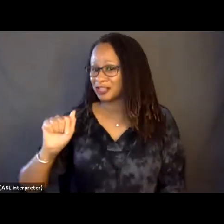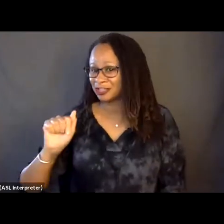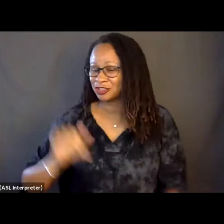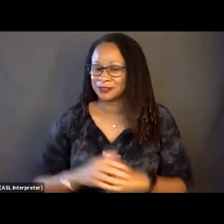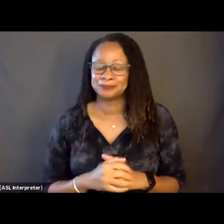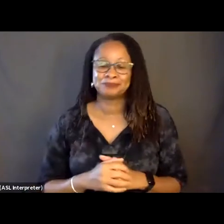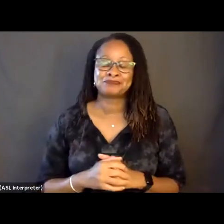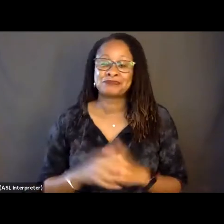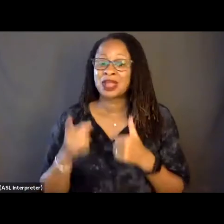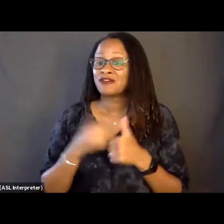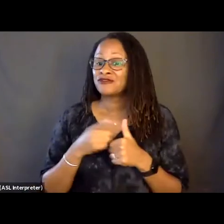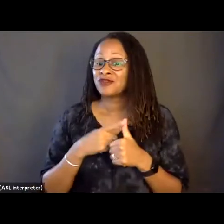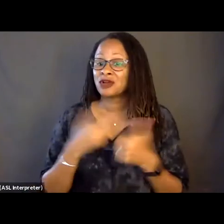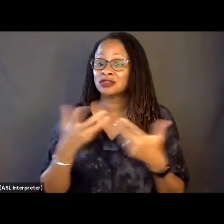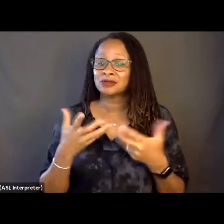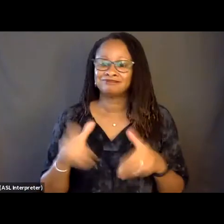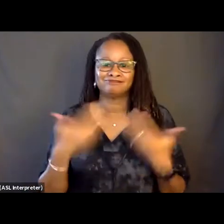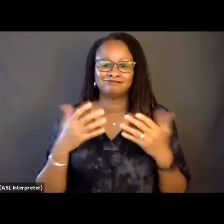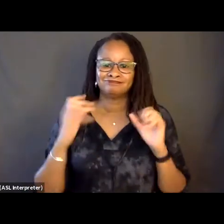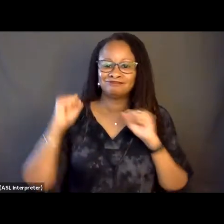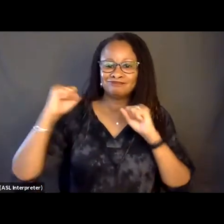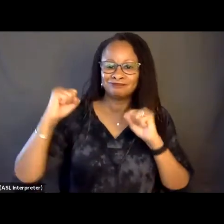First also, I'd like to give a big shout out to our media